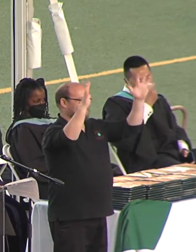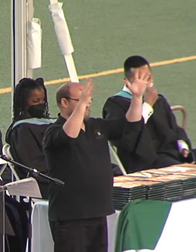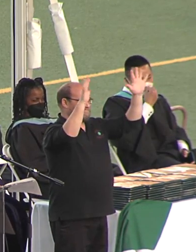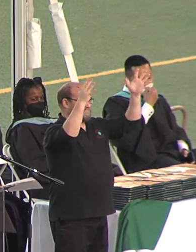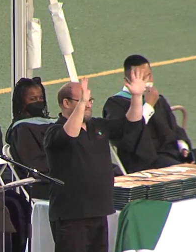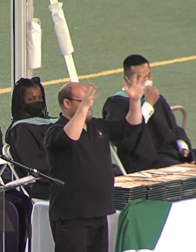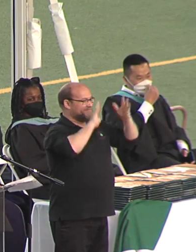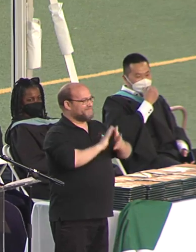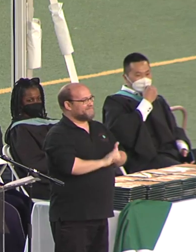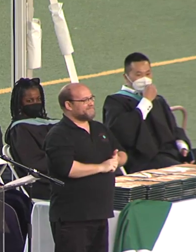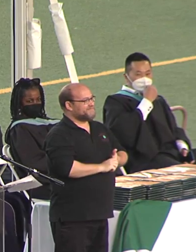We have enormous pride